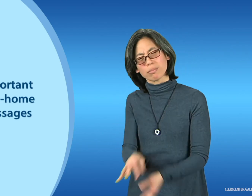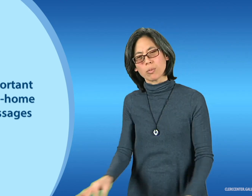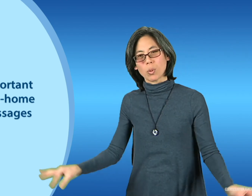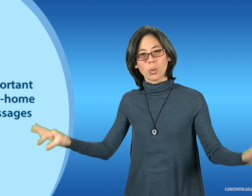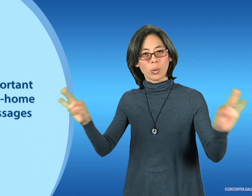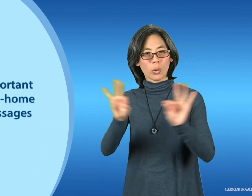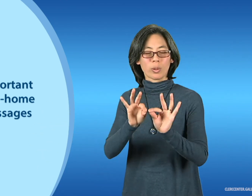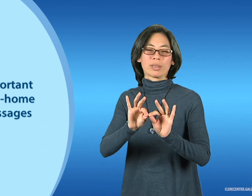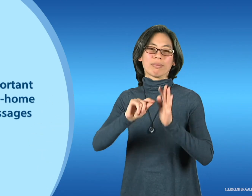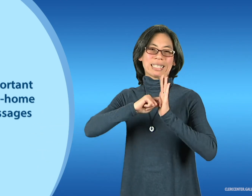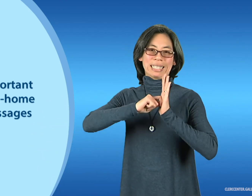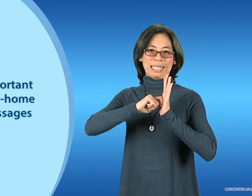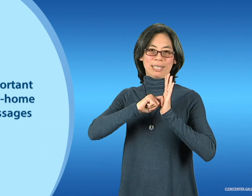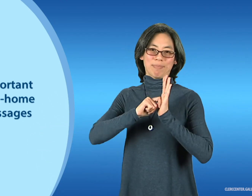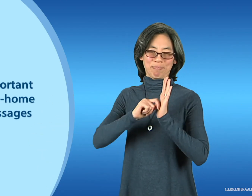Its importance simply can't be overstated.